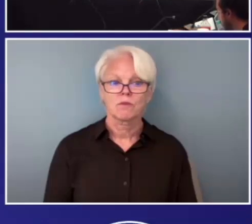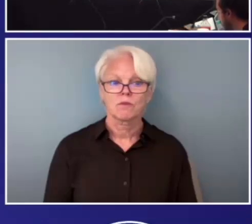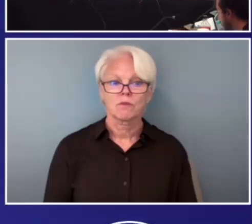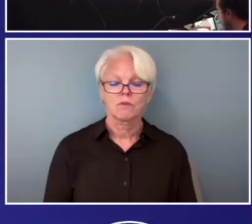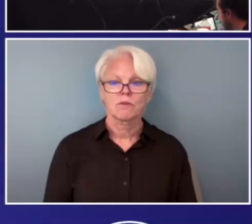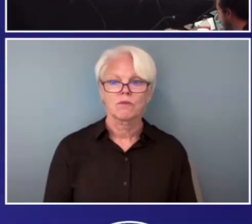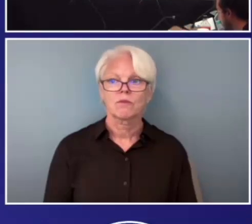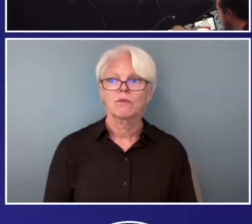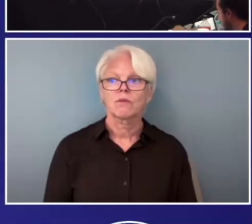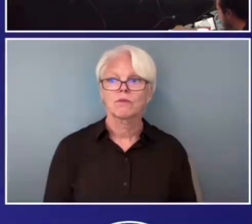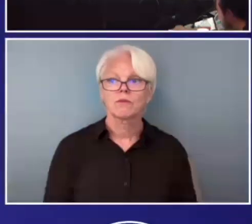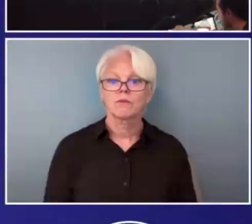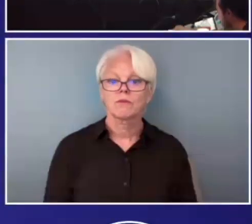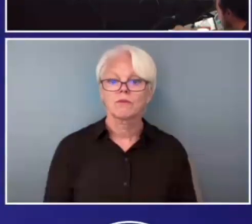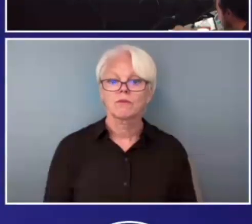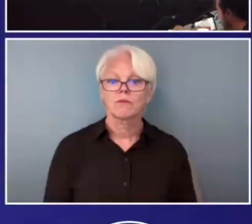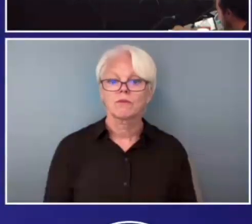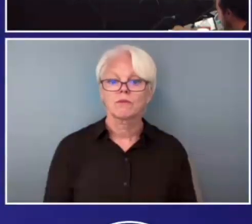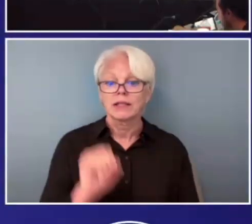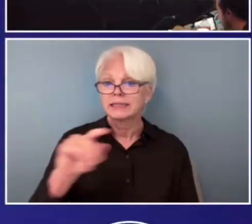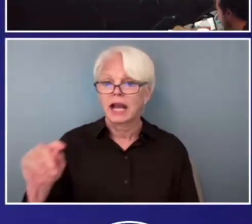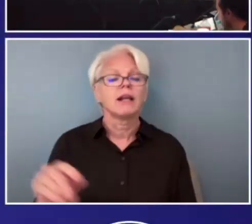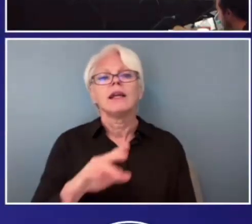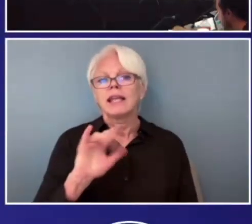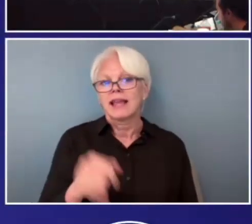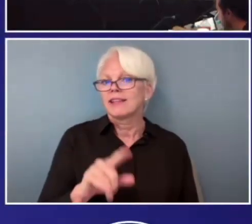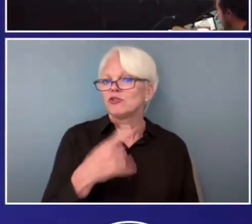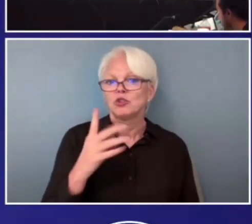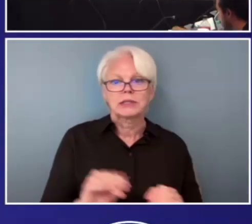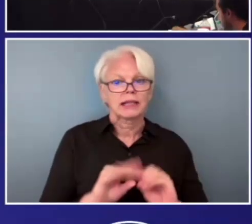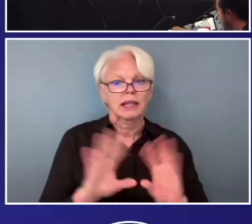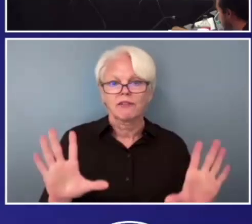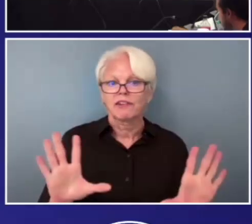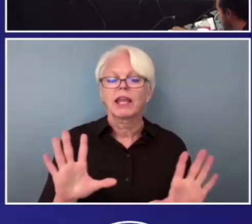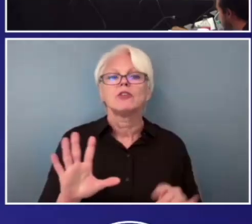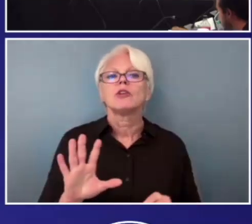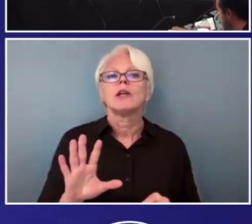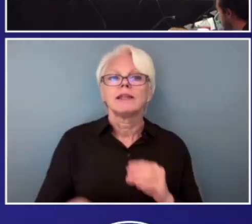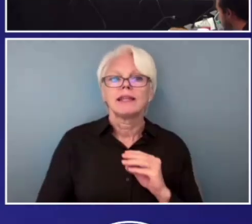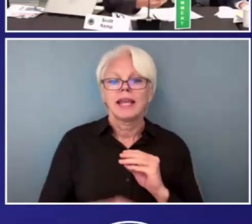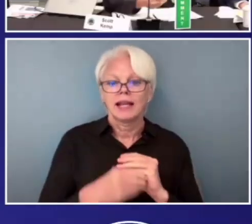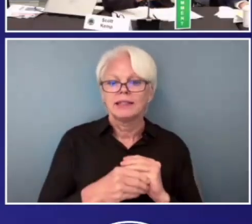Scott? And yeah, this is just clarification. So the additional text that we received